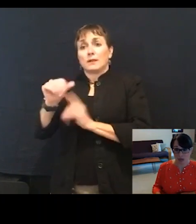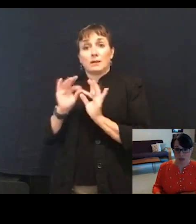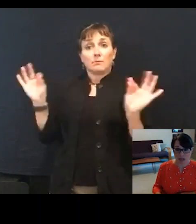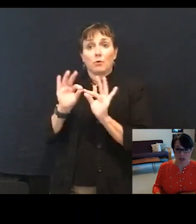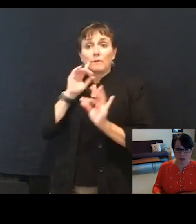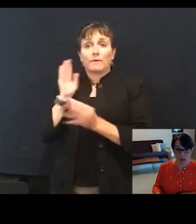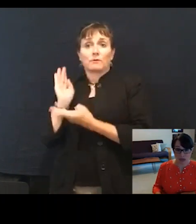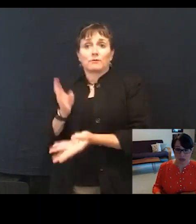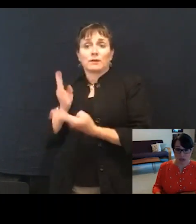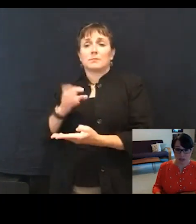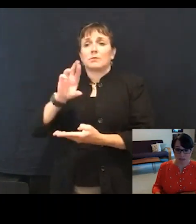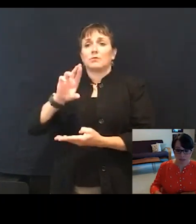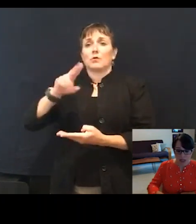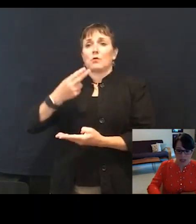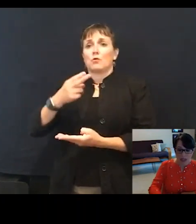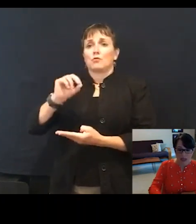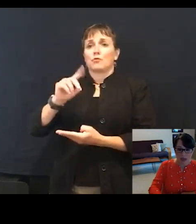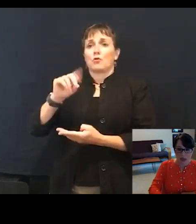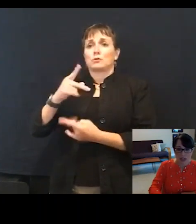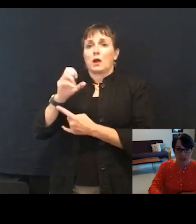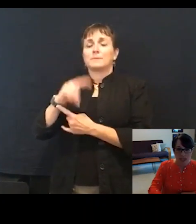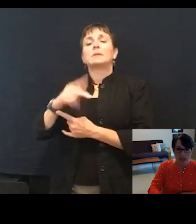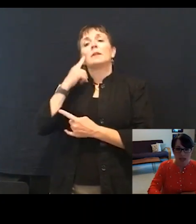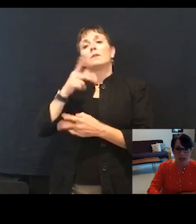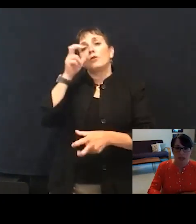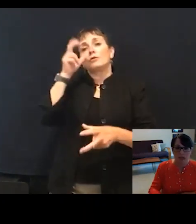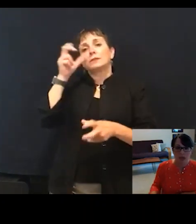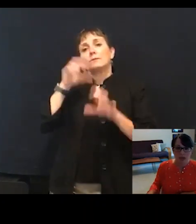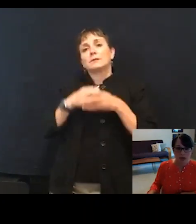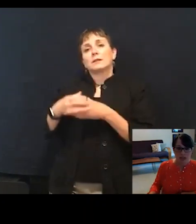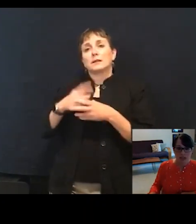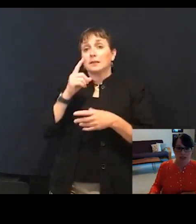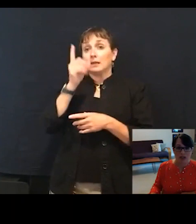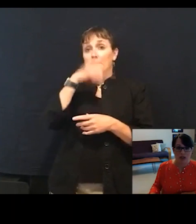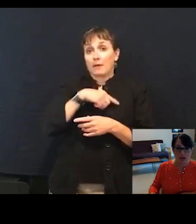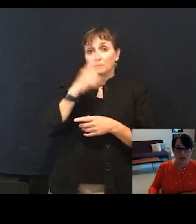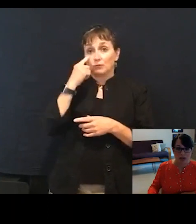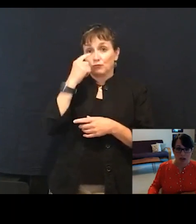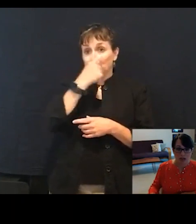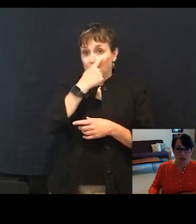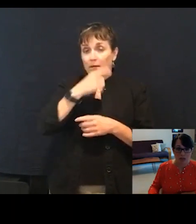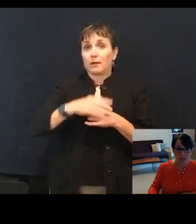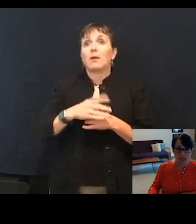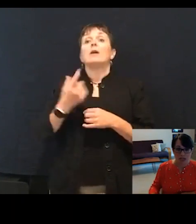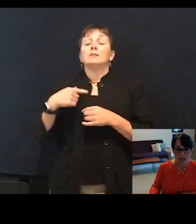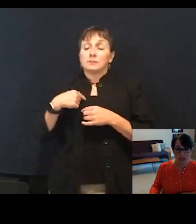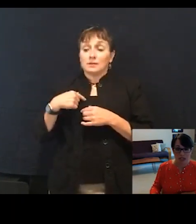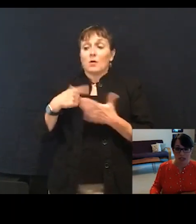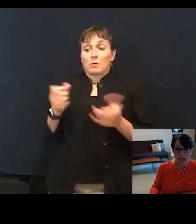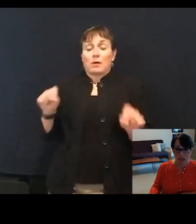cells of the mouse retina? And so we did that by crossing our novel myosin 7A knockout